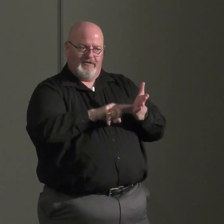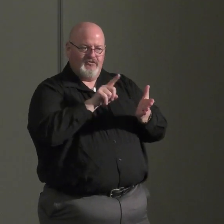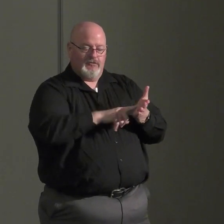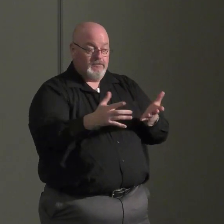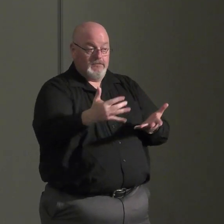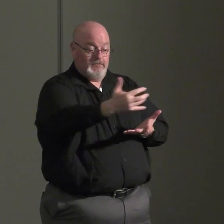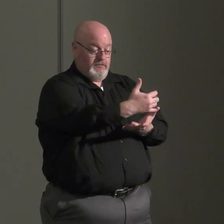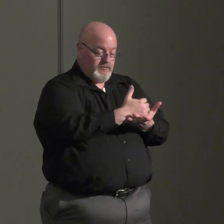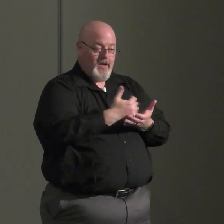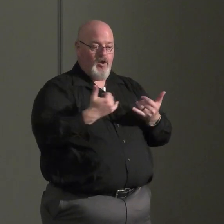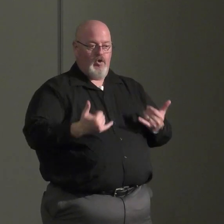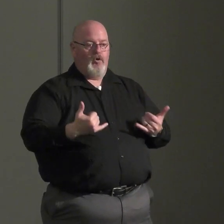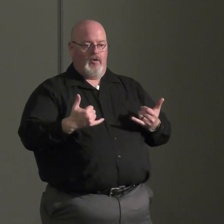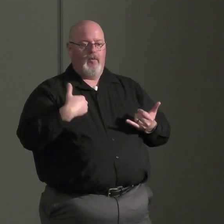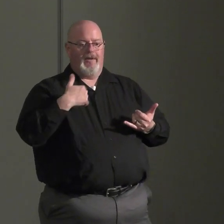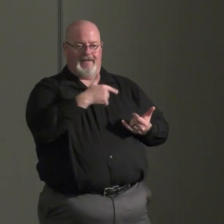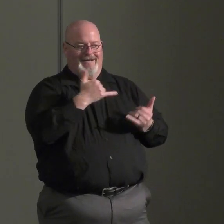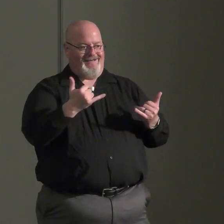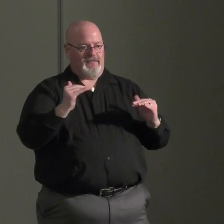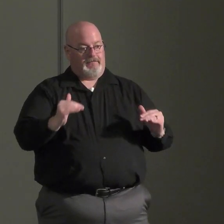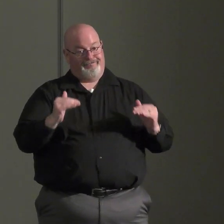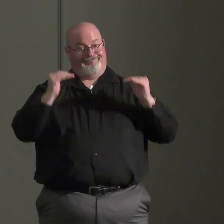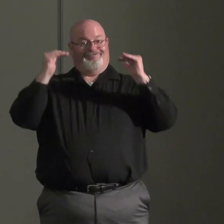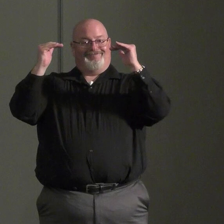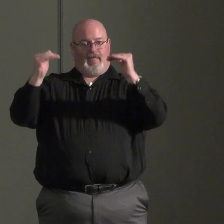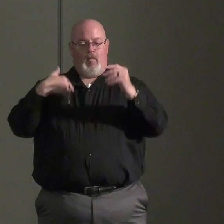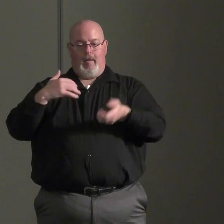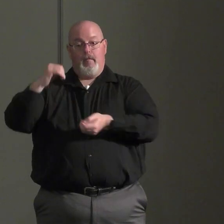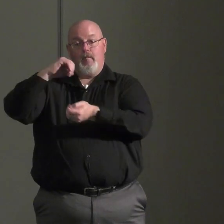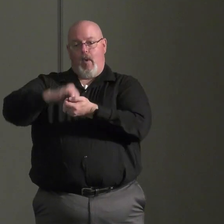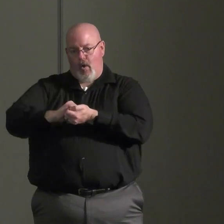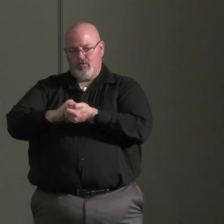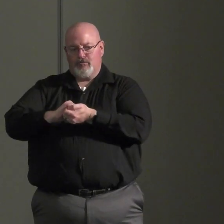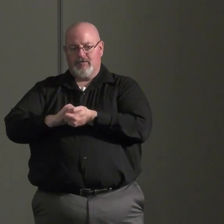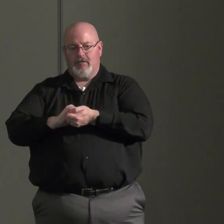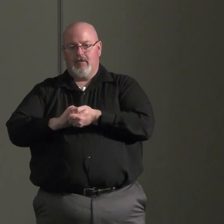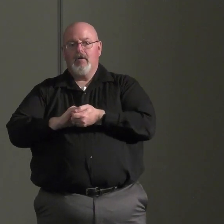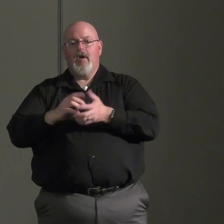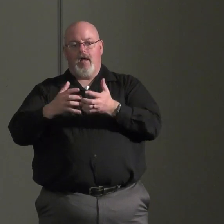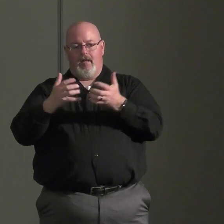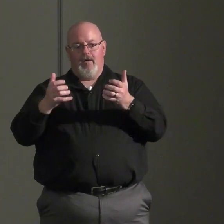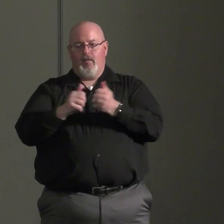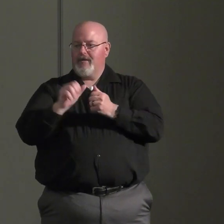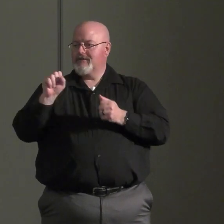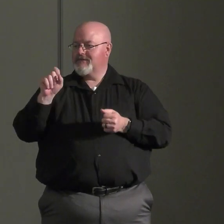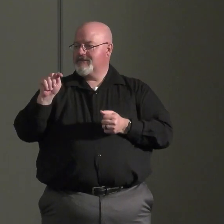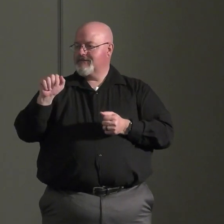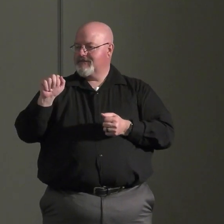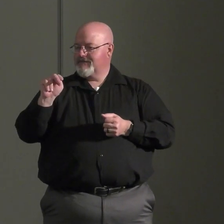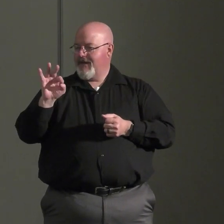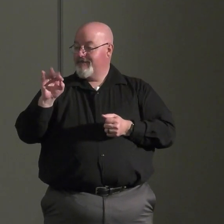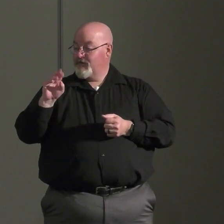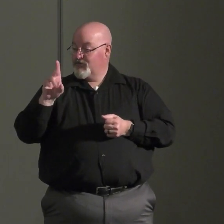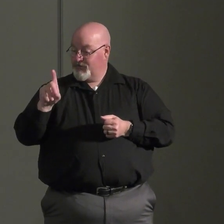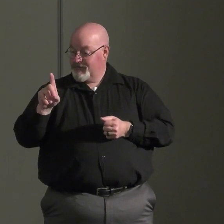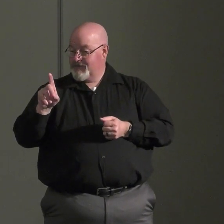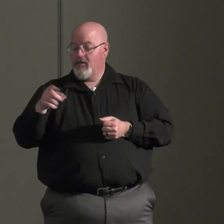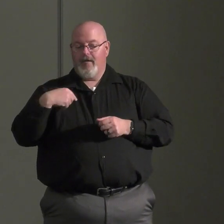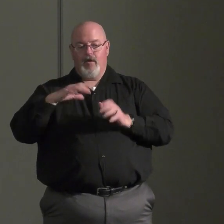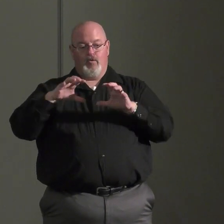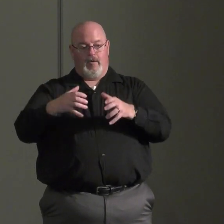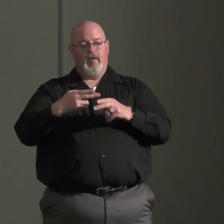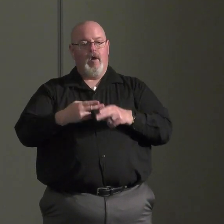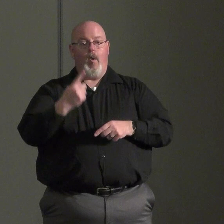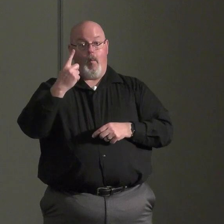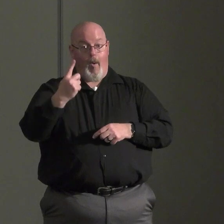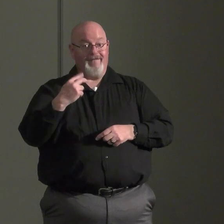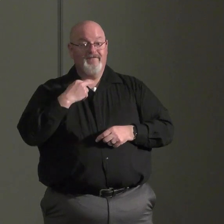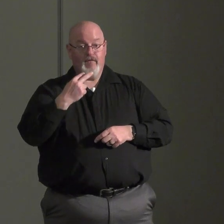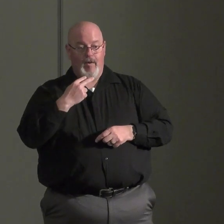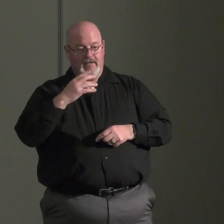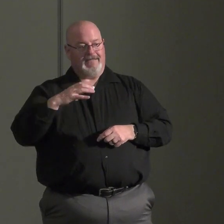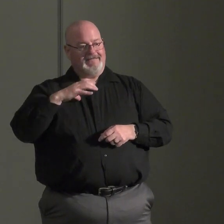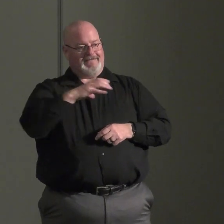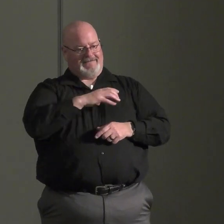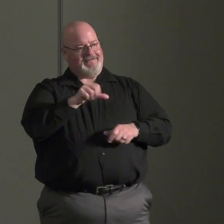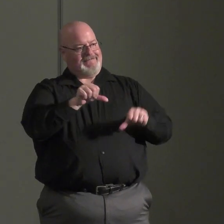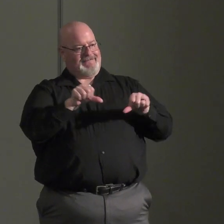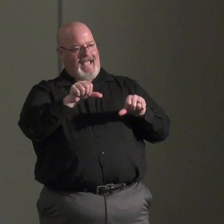Currently, we are take it to another level we do a lot with Stanford we have one voice group they